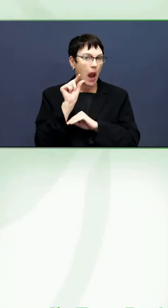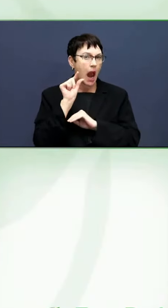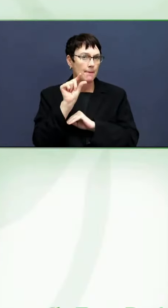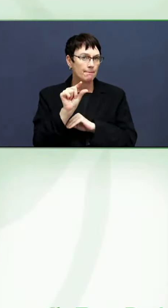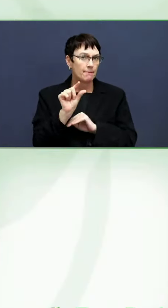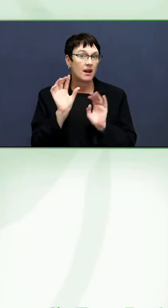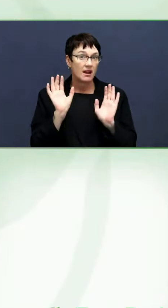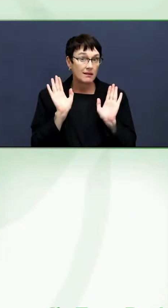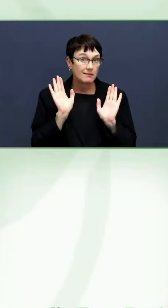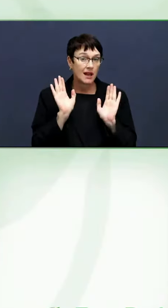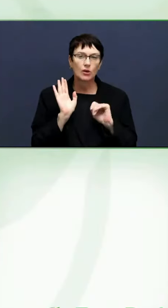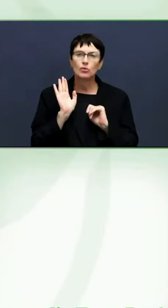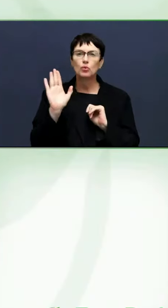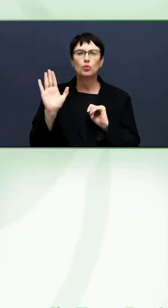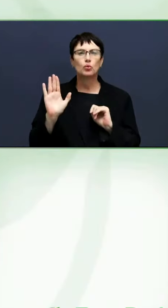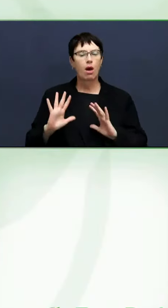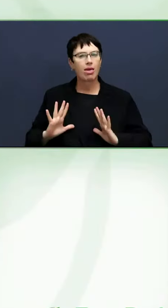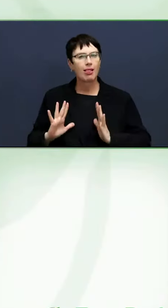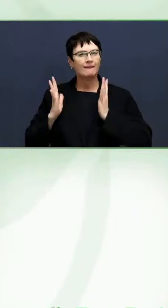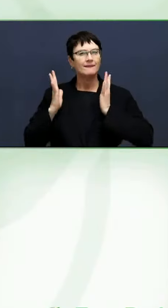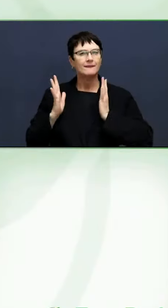life, and what you are doing.